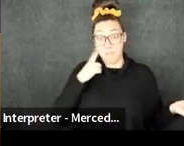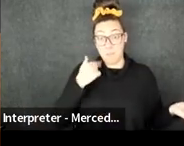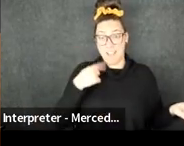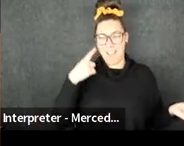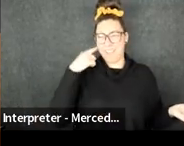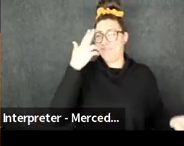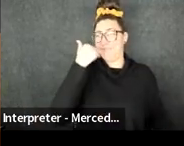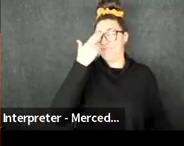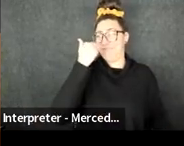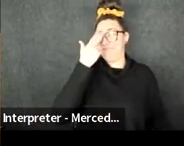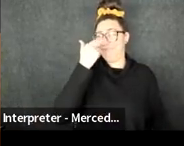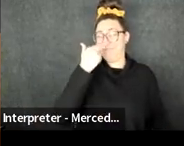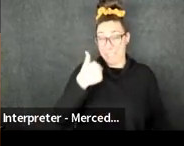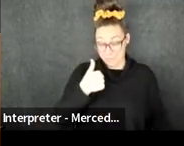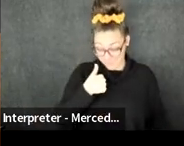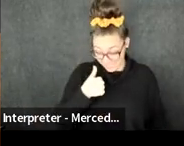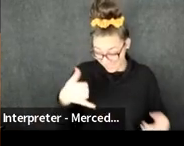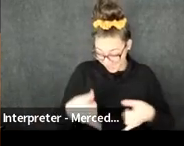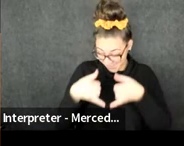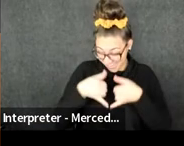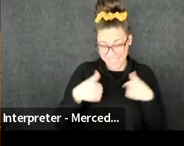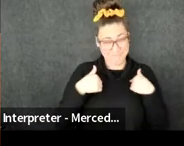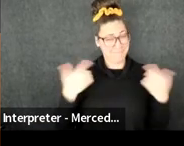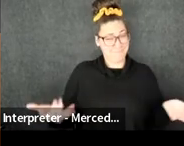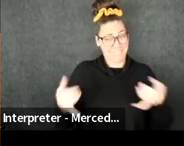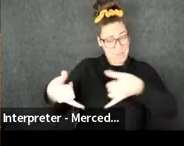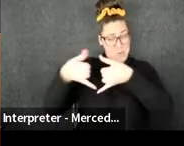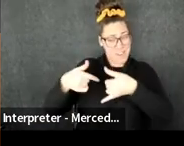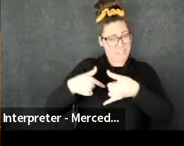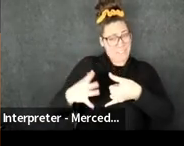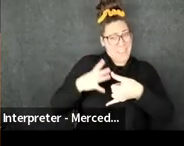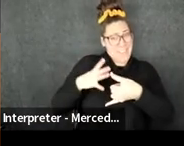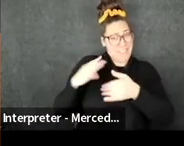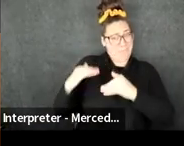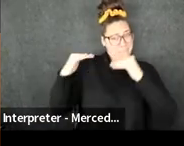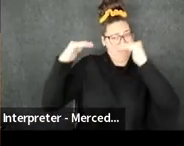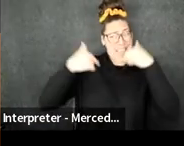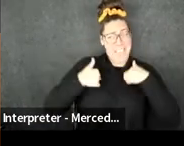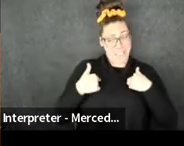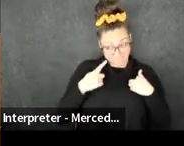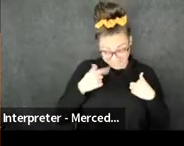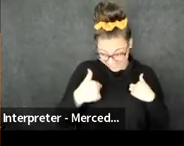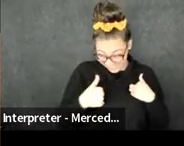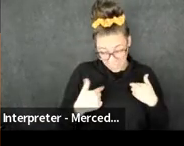because we gave this award, you know, this is a prestigious award. So as graduation Kim